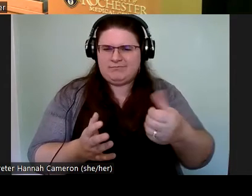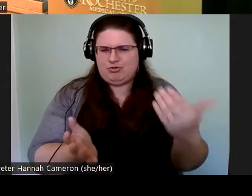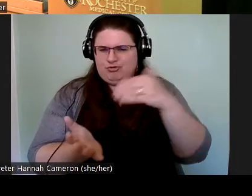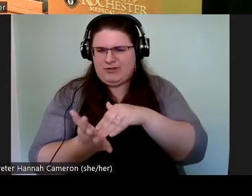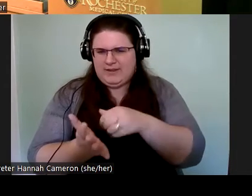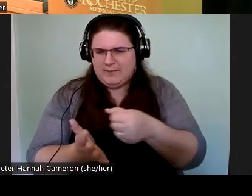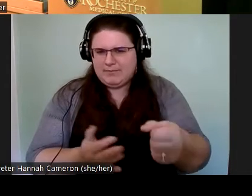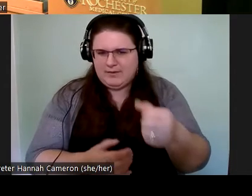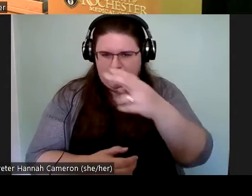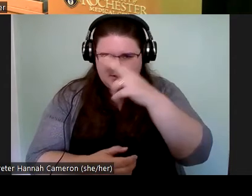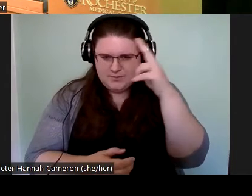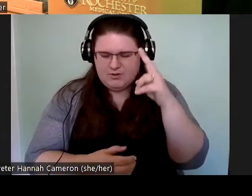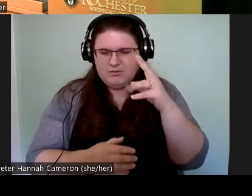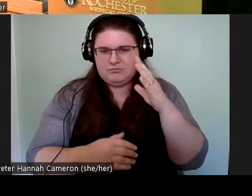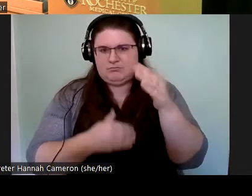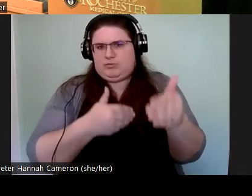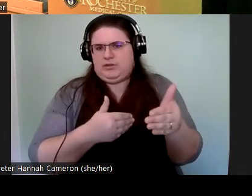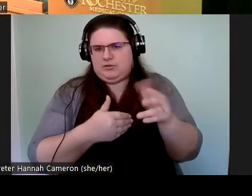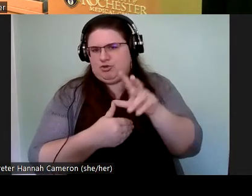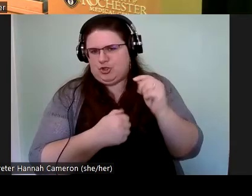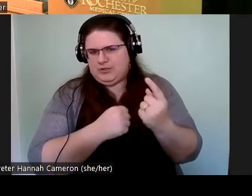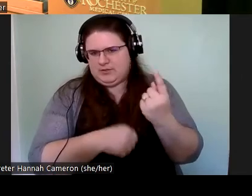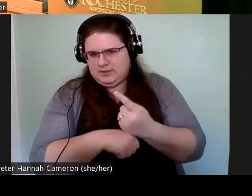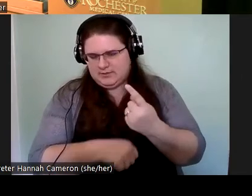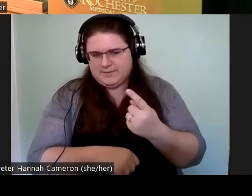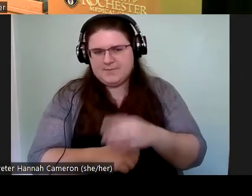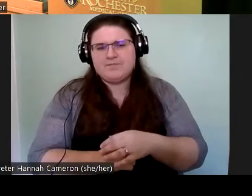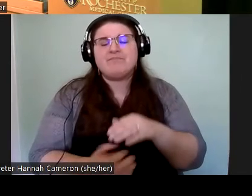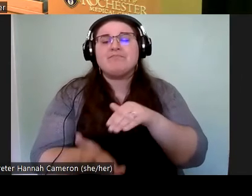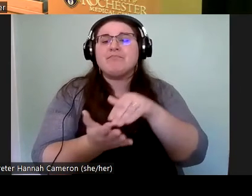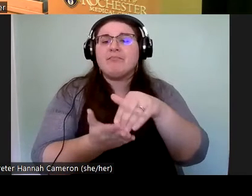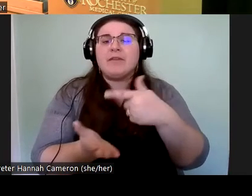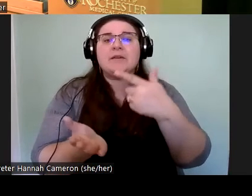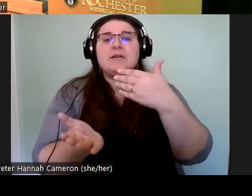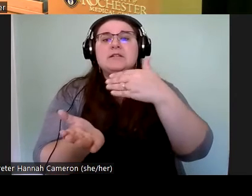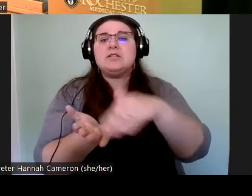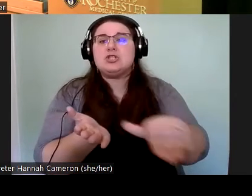we found is that they and again had no one in the room when the person was discharged but they also